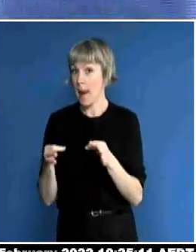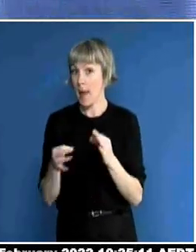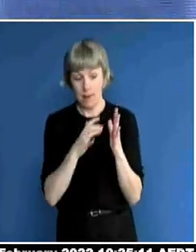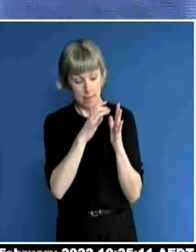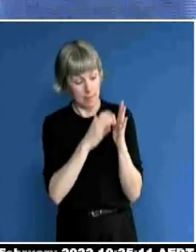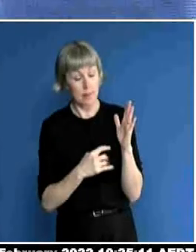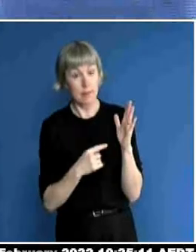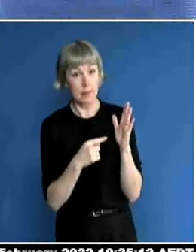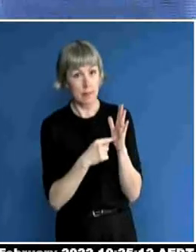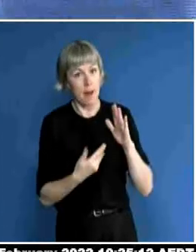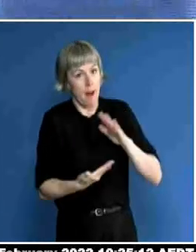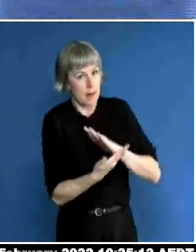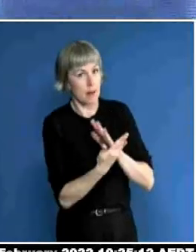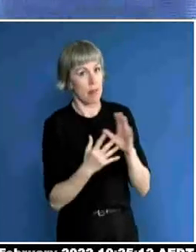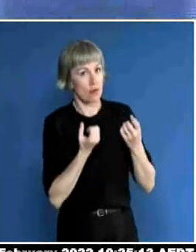called Employ My Ability.